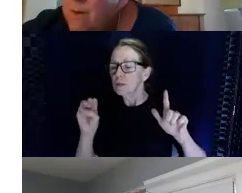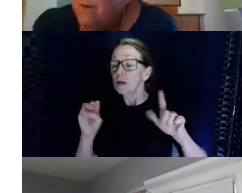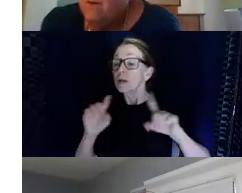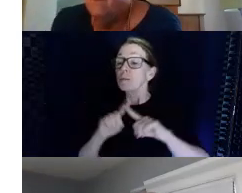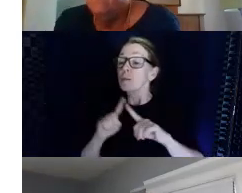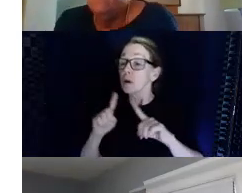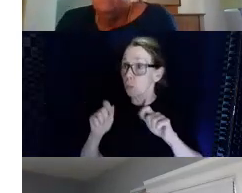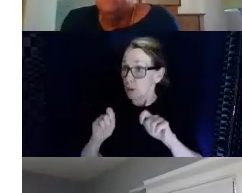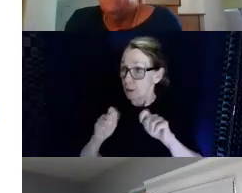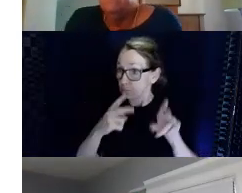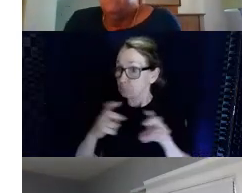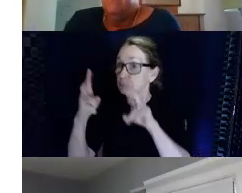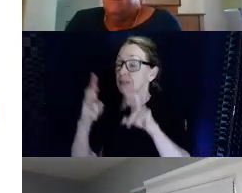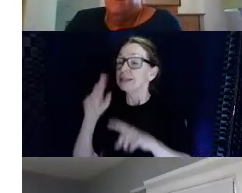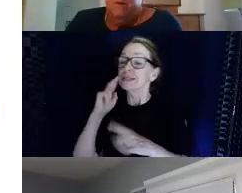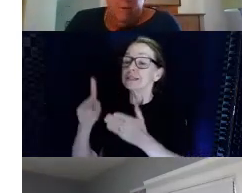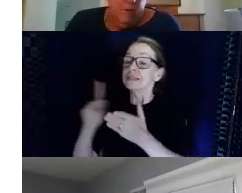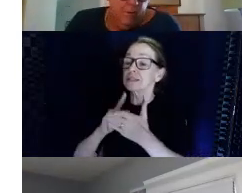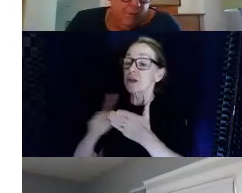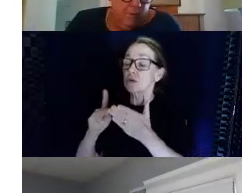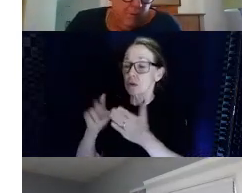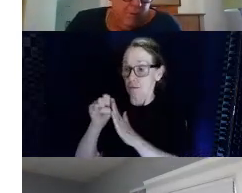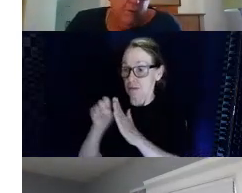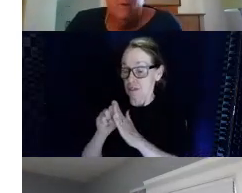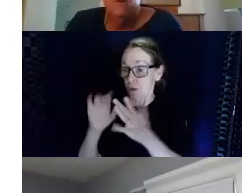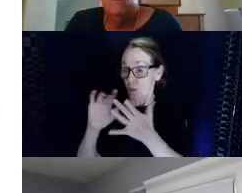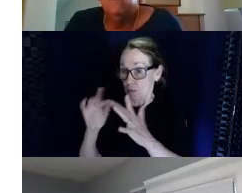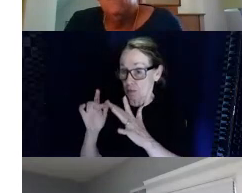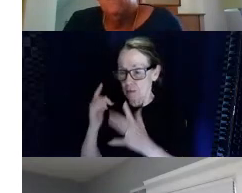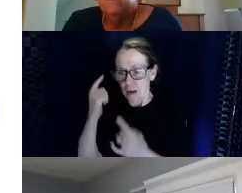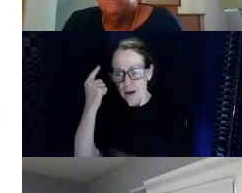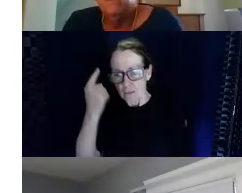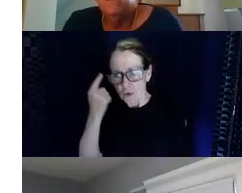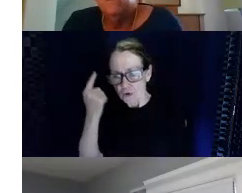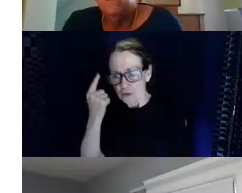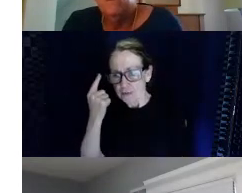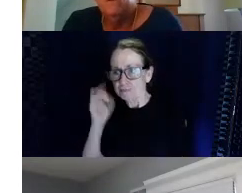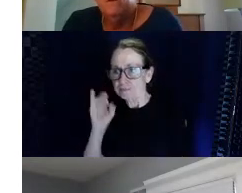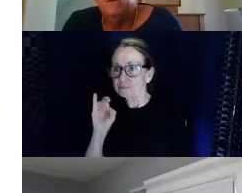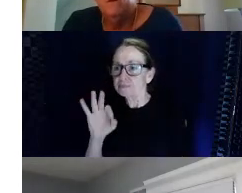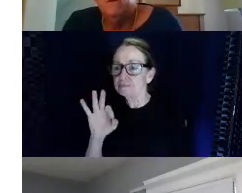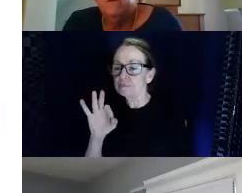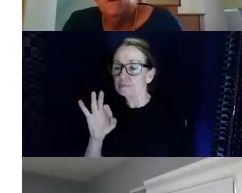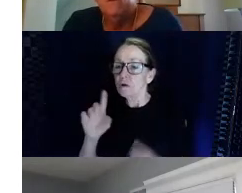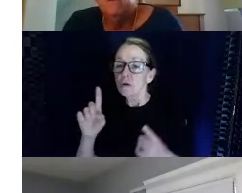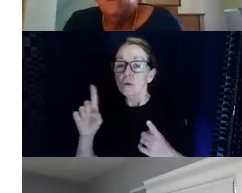LIKE, FOR EXAMPLE, FOR MEETING MINUTES FOR ANY OF THE COMMITTEE MEETINGS OR THE BOARD MEETINGS, WE DON'T NECESSARILY POST THEM ON SOCIAL MEDIA. BUT I KNOW THAT WE POST THEM ON THE SECRETARY OF STATE'S WEBSITE.